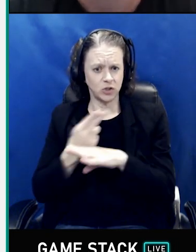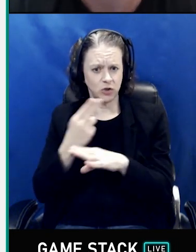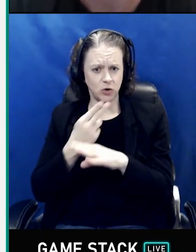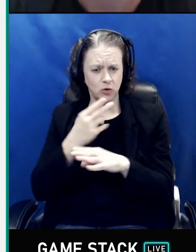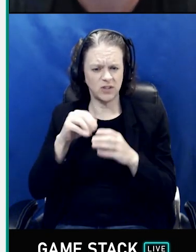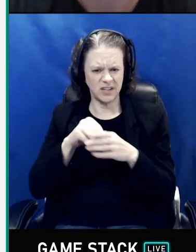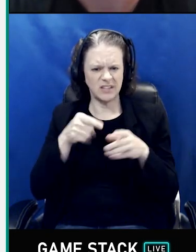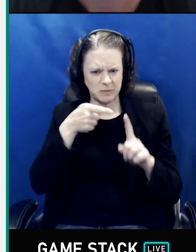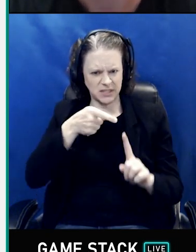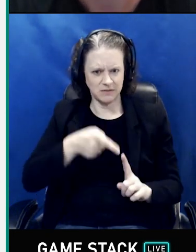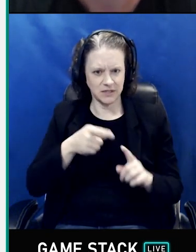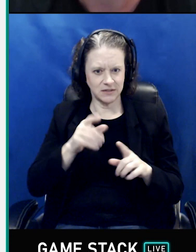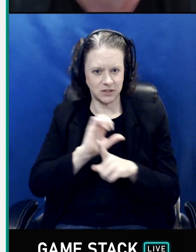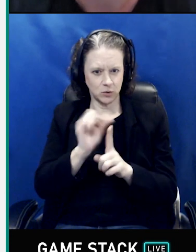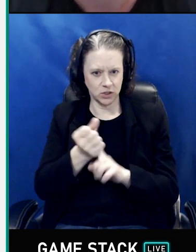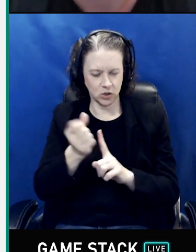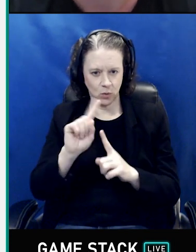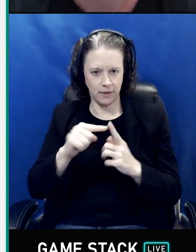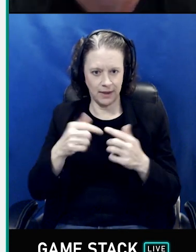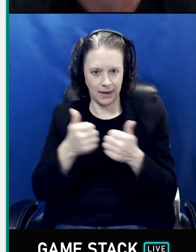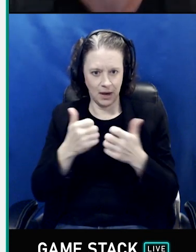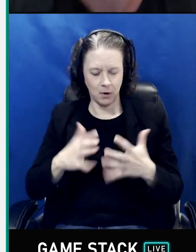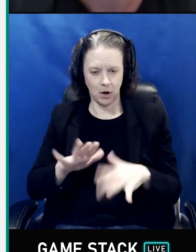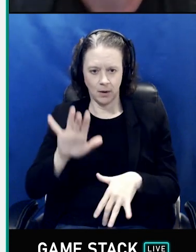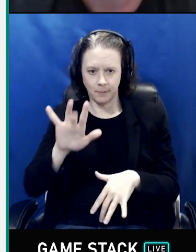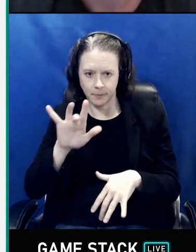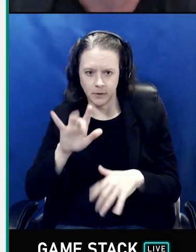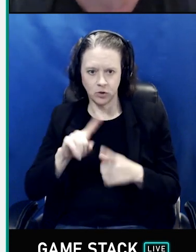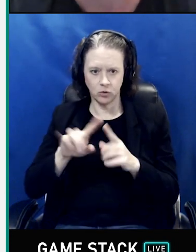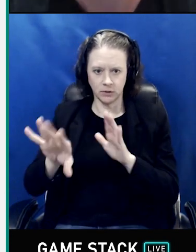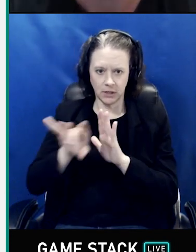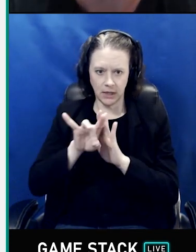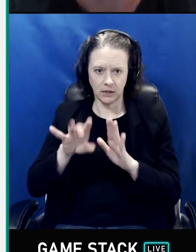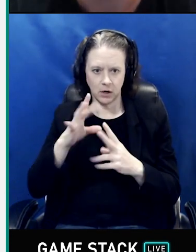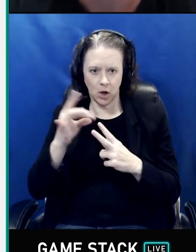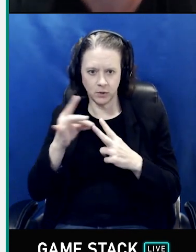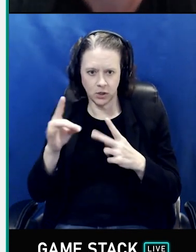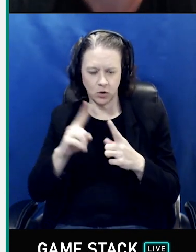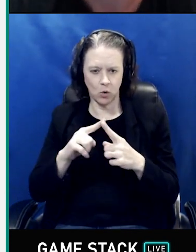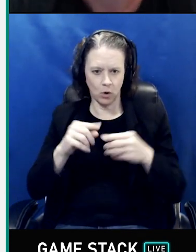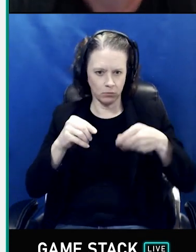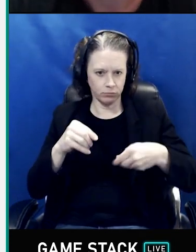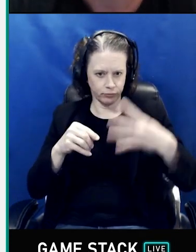instinctively touches the screen to select an option, or navigate a menu.